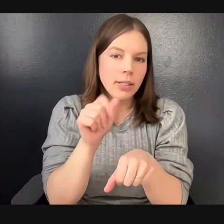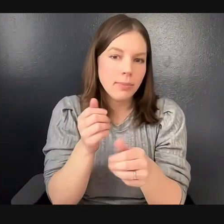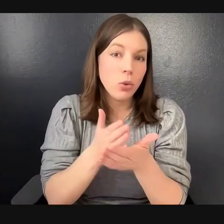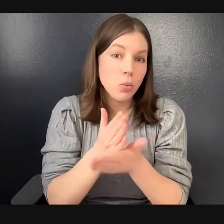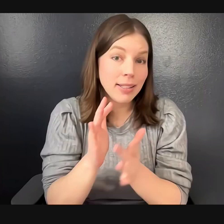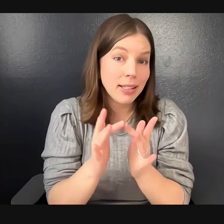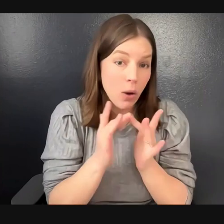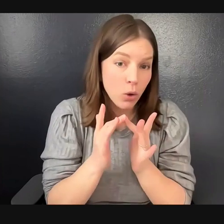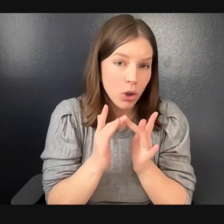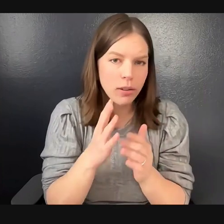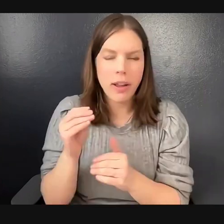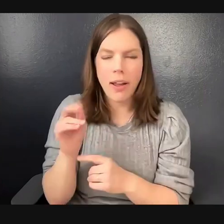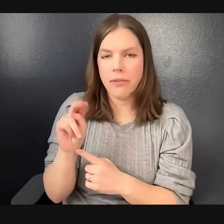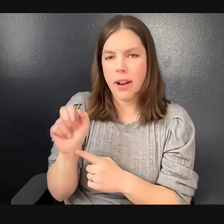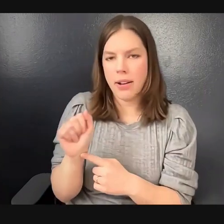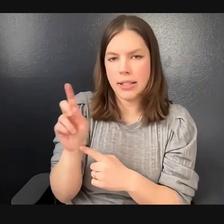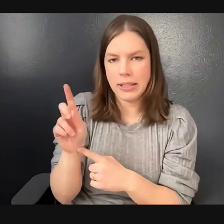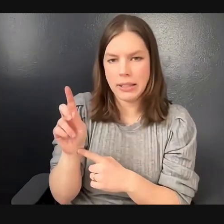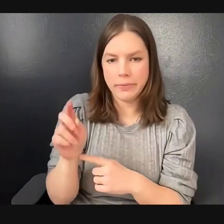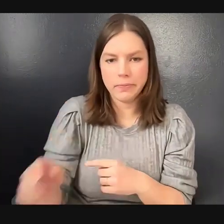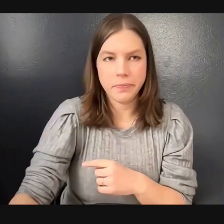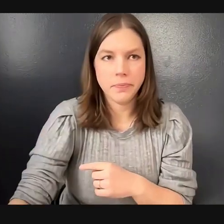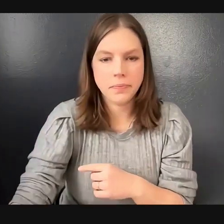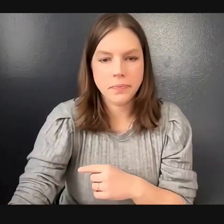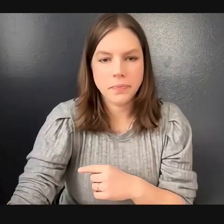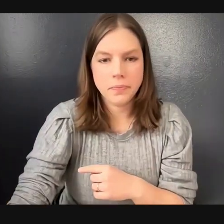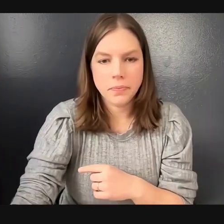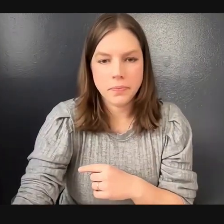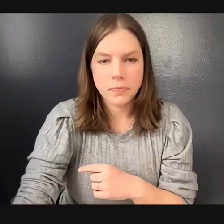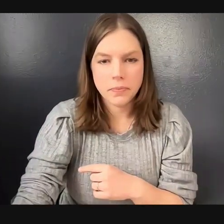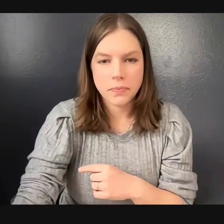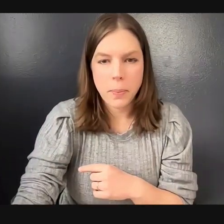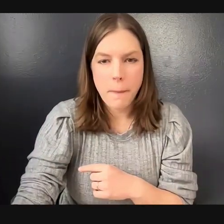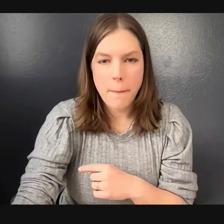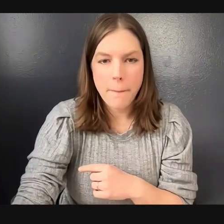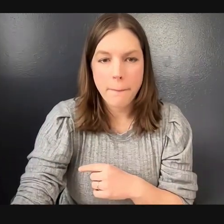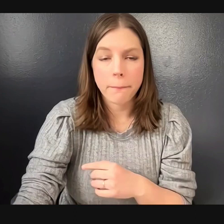is another resource you could consider. We'll be posting a link to the resources I mentioned in the chat.